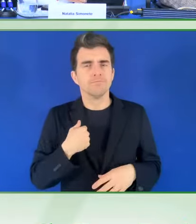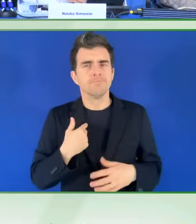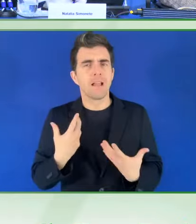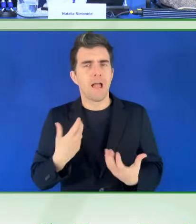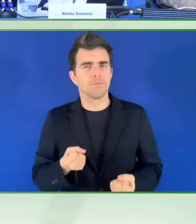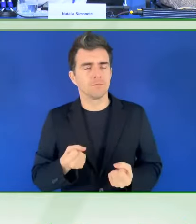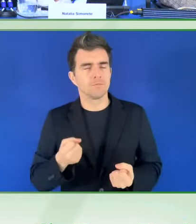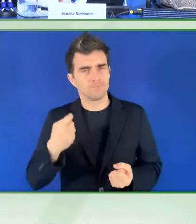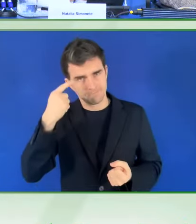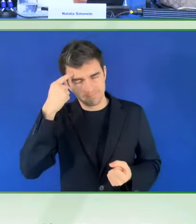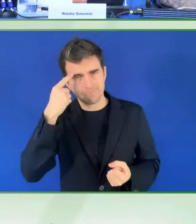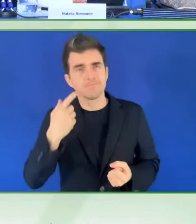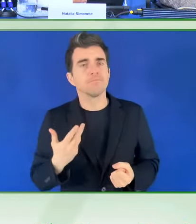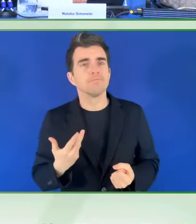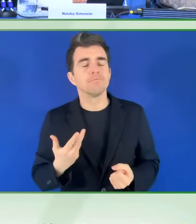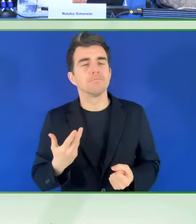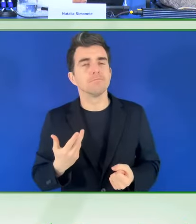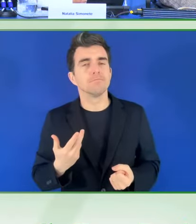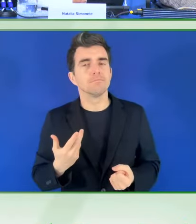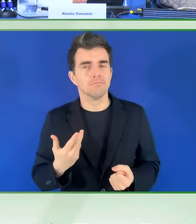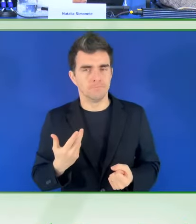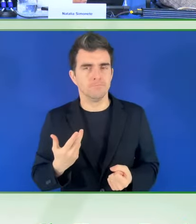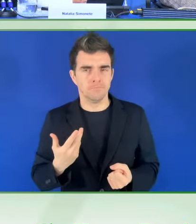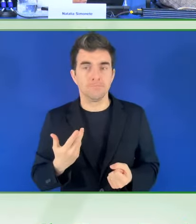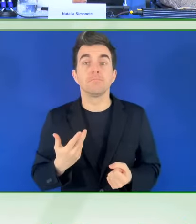each one of us here is different from the other, like constellations. The fact that we can share the space, that we are together on this journey, does not mean that we are equal.